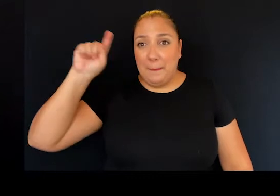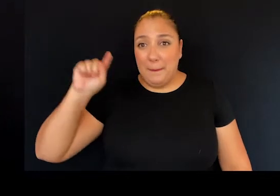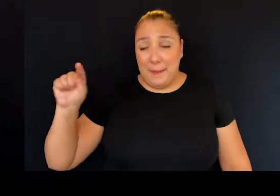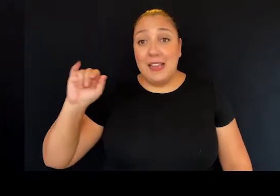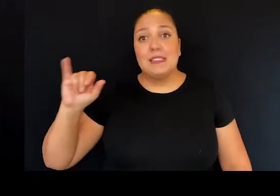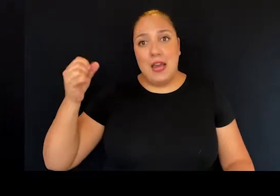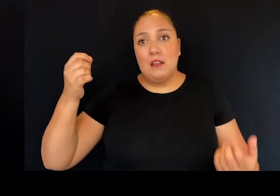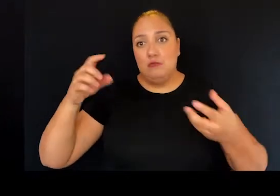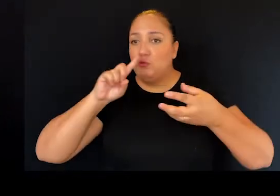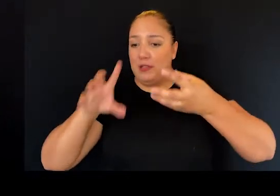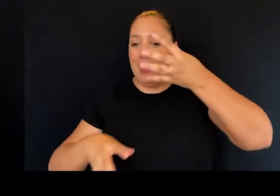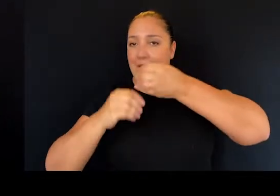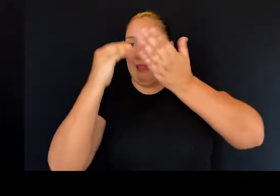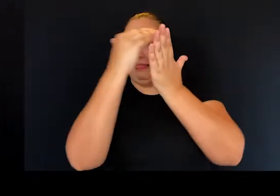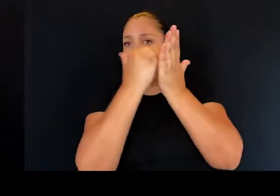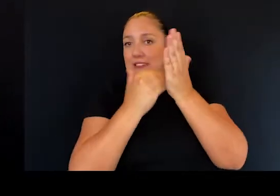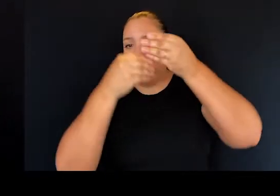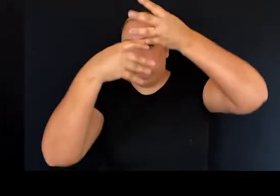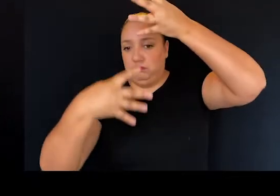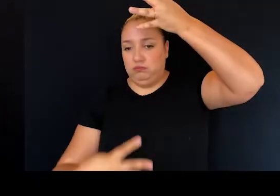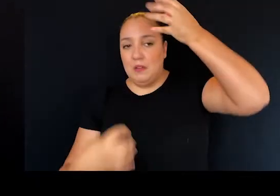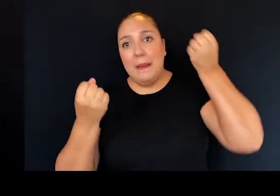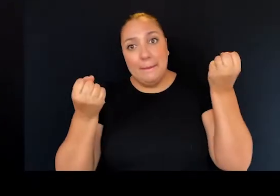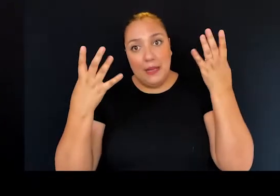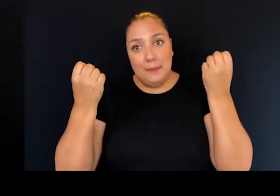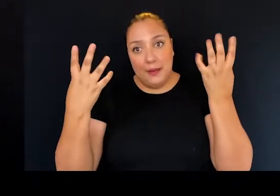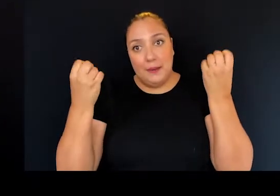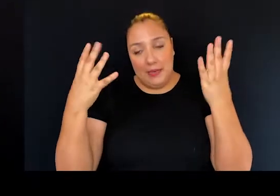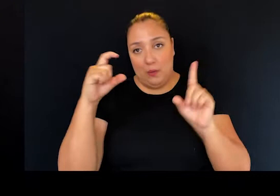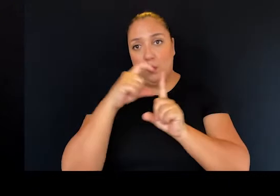that are commonly used and it's not just in conversation.